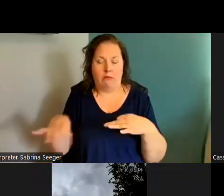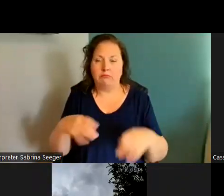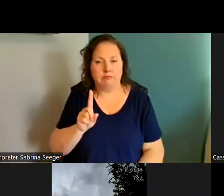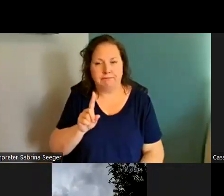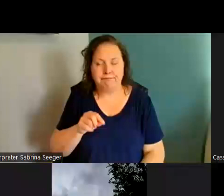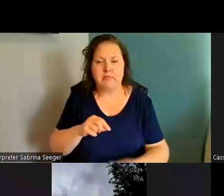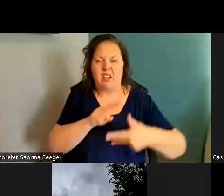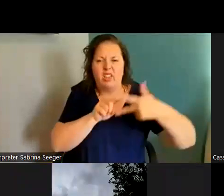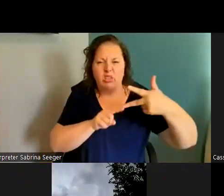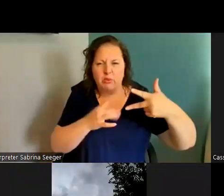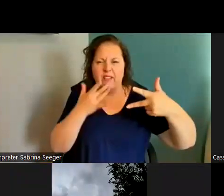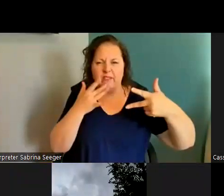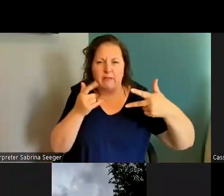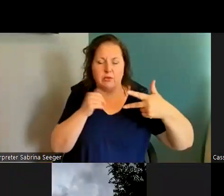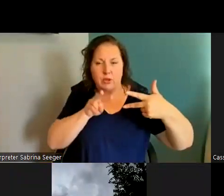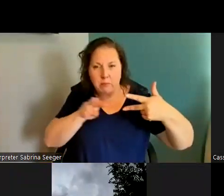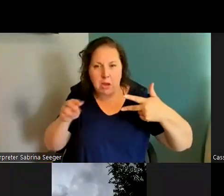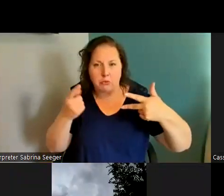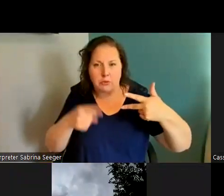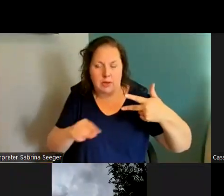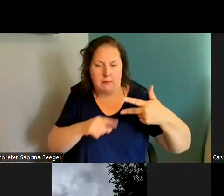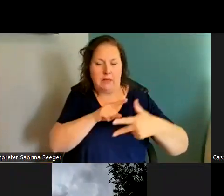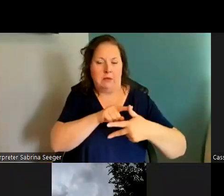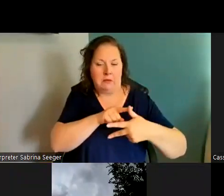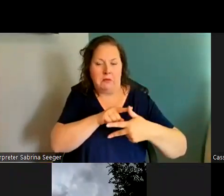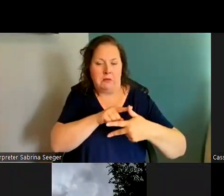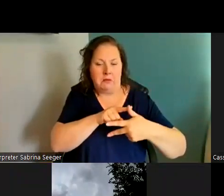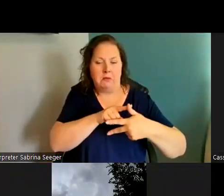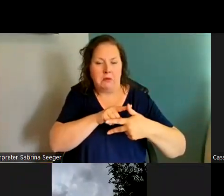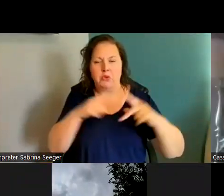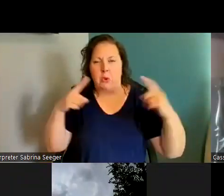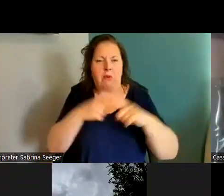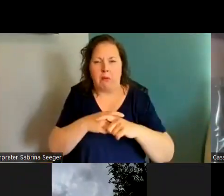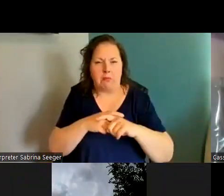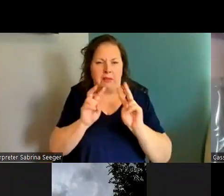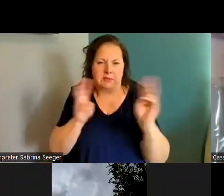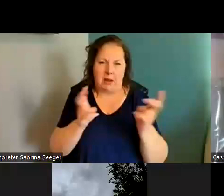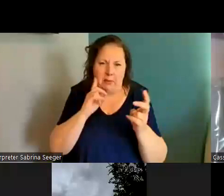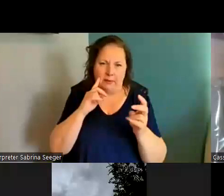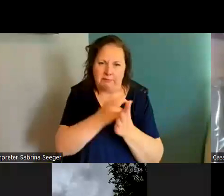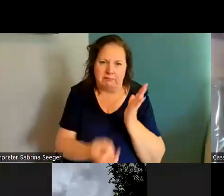different types of monitoring that can go on. It would be a complex topic to go into now. Okay,